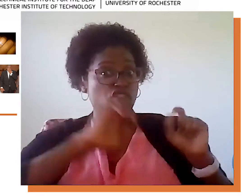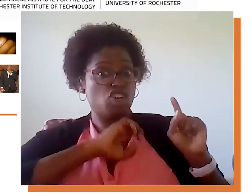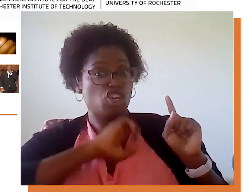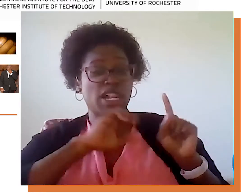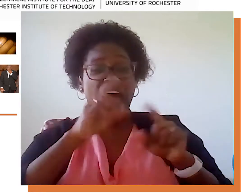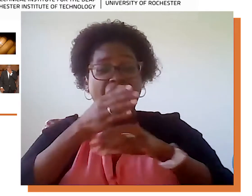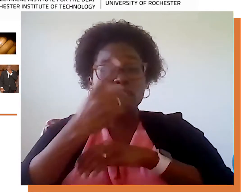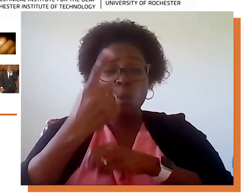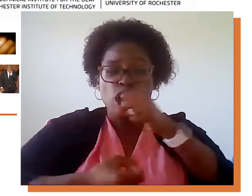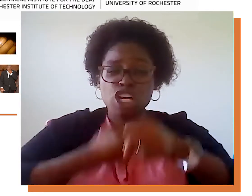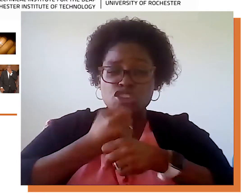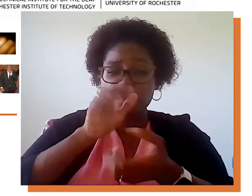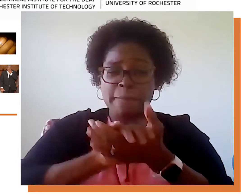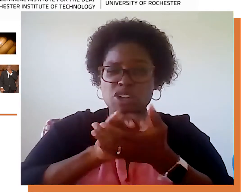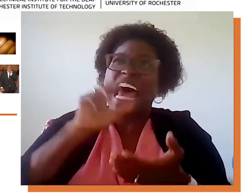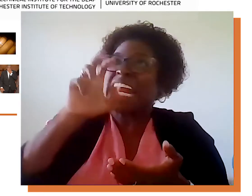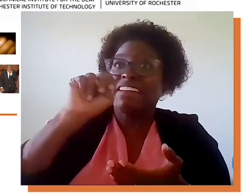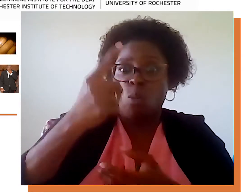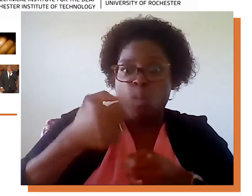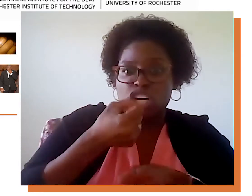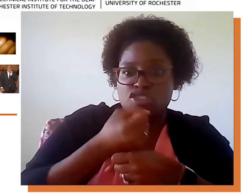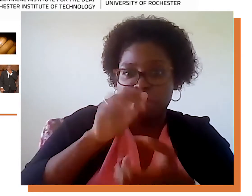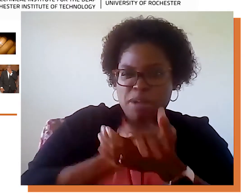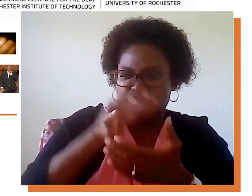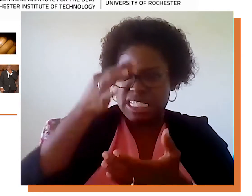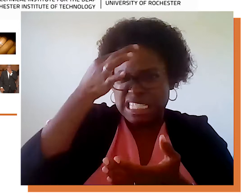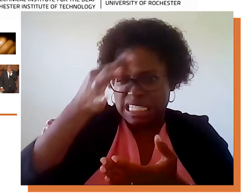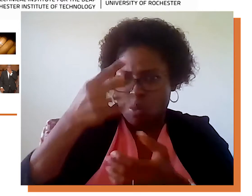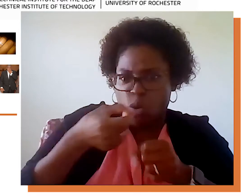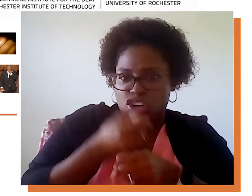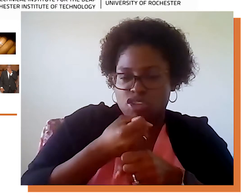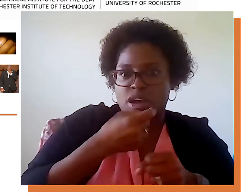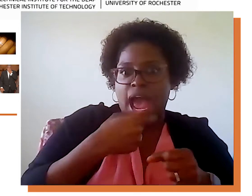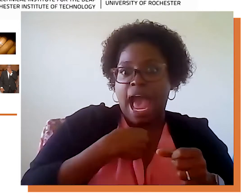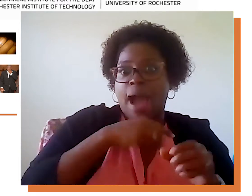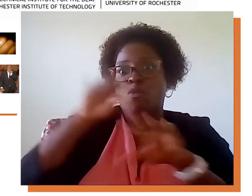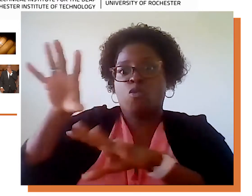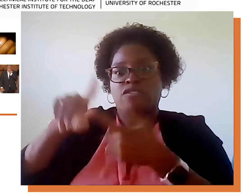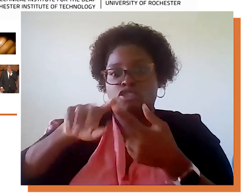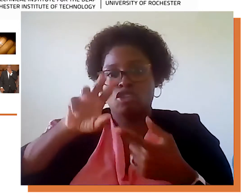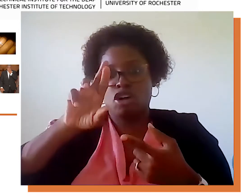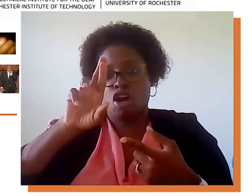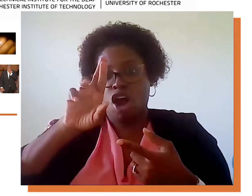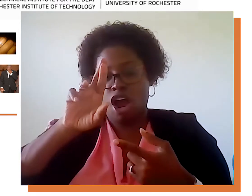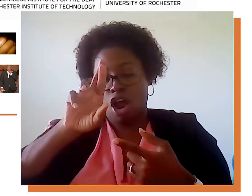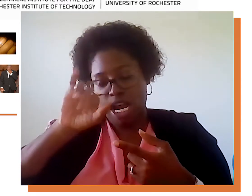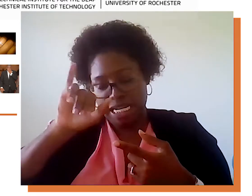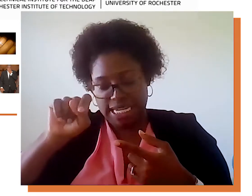one person left the department, and I was able to come in for one year and have that career, have that experience